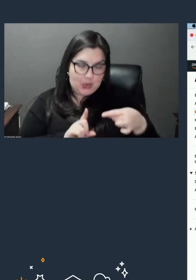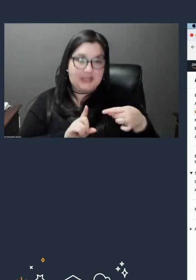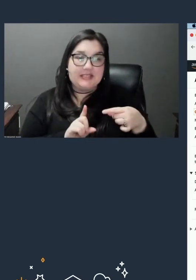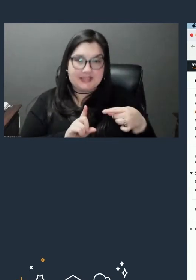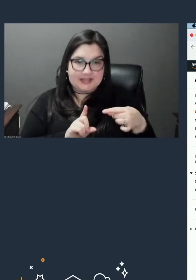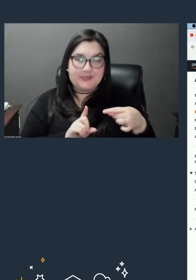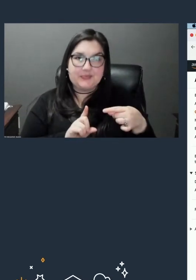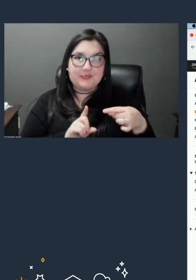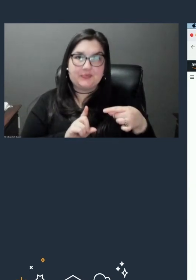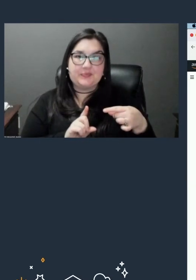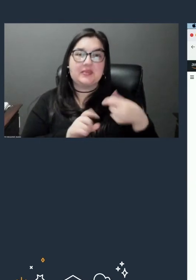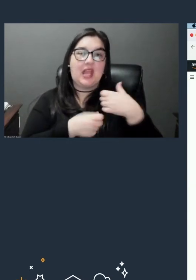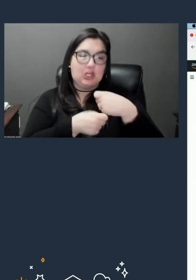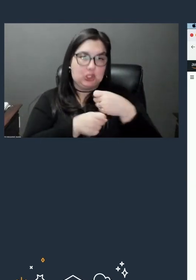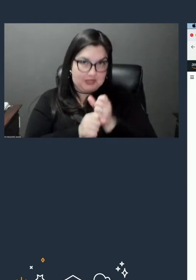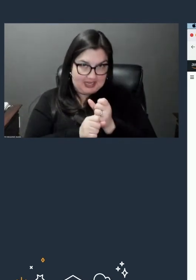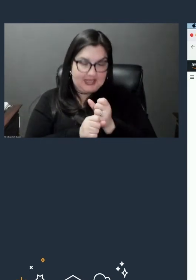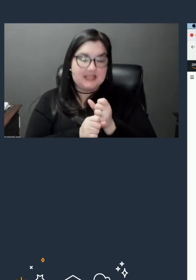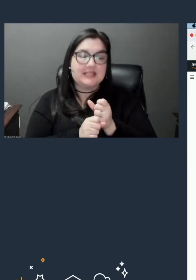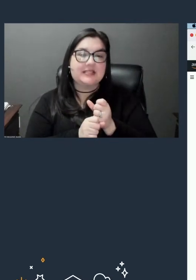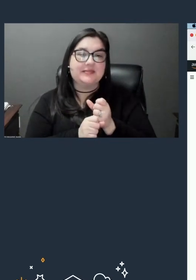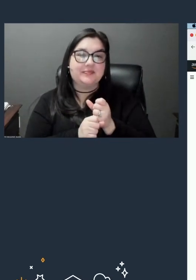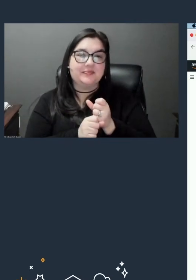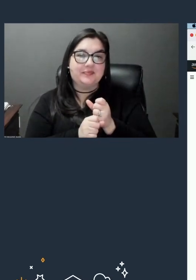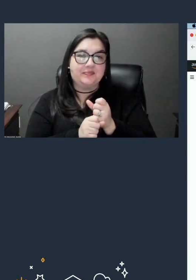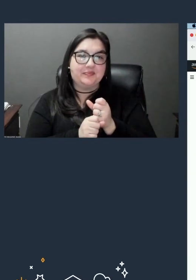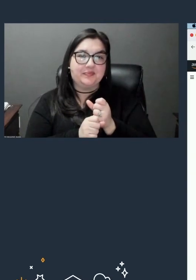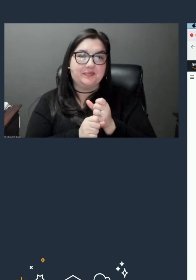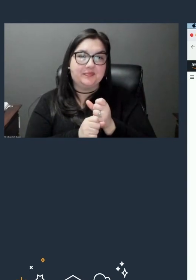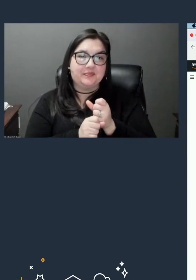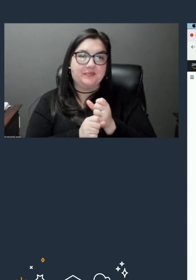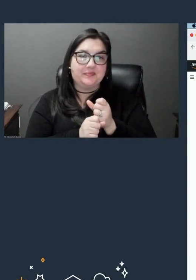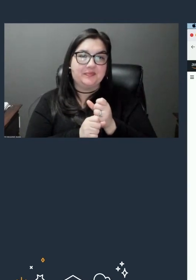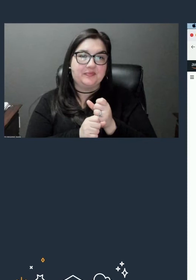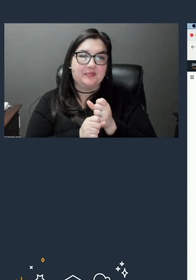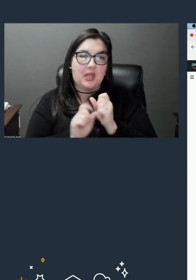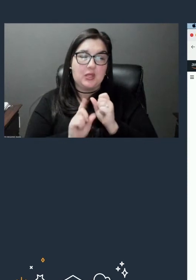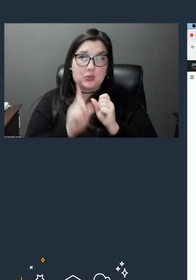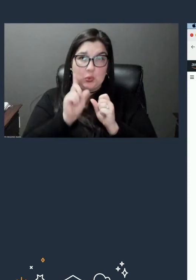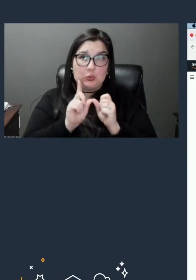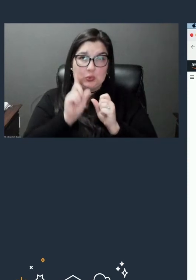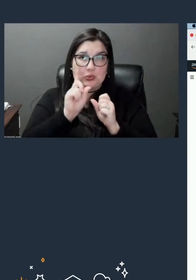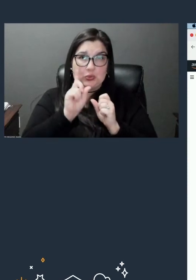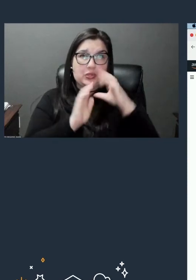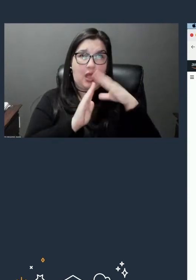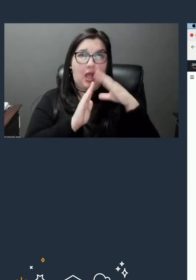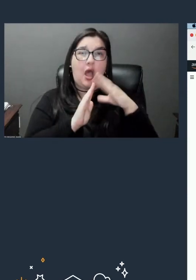Once I say create, I will have to scroll to the top and give it an Object Lambda access point here.